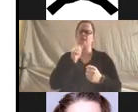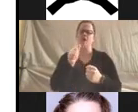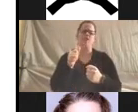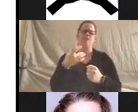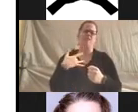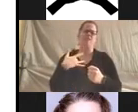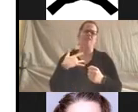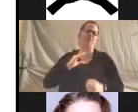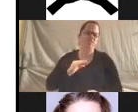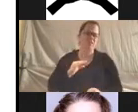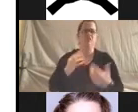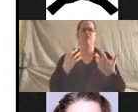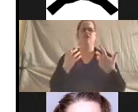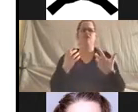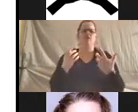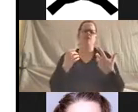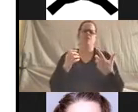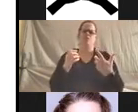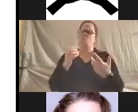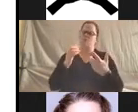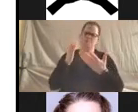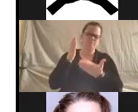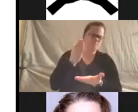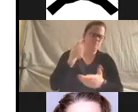and not be stopped if somebody says no.